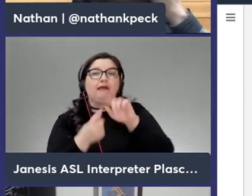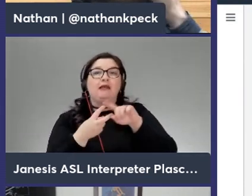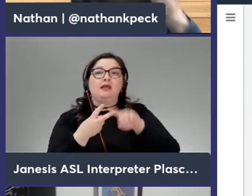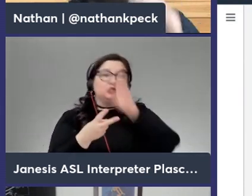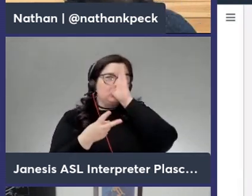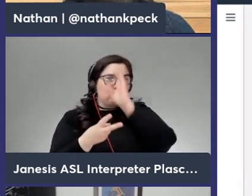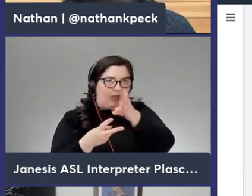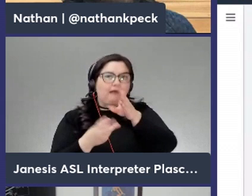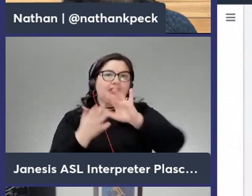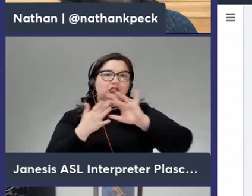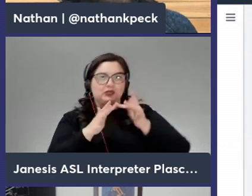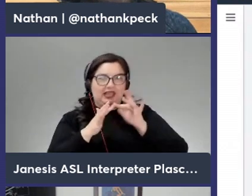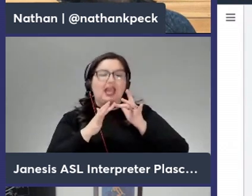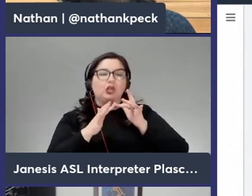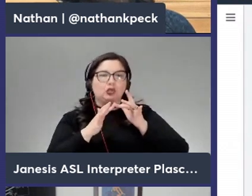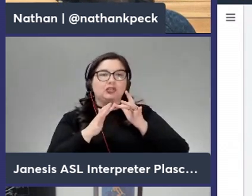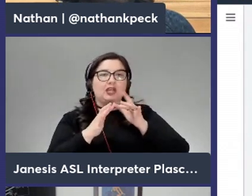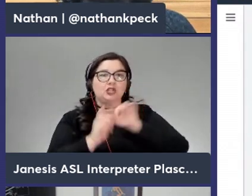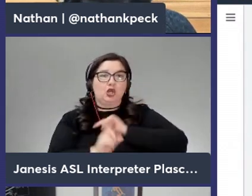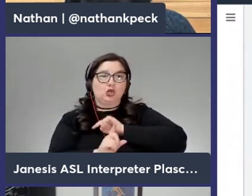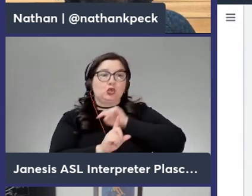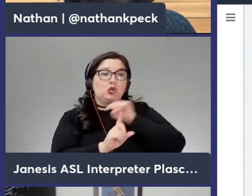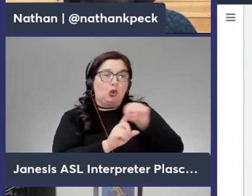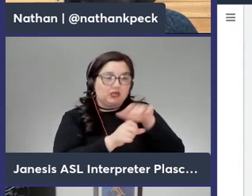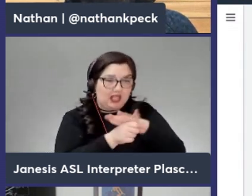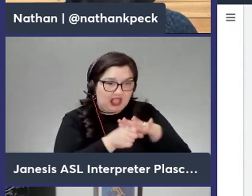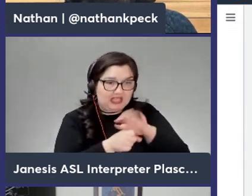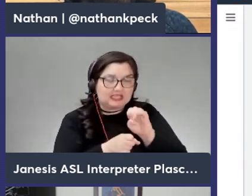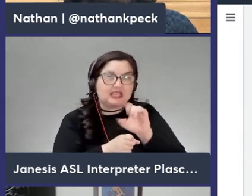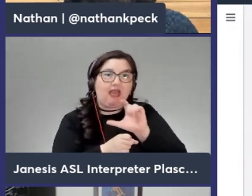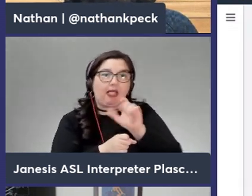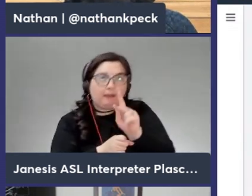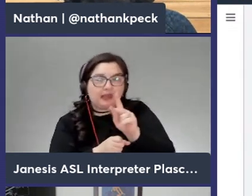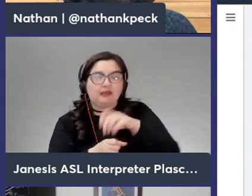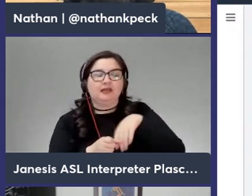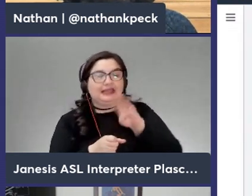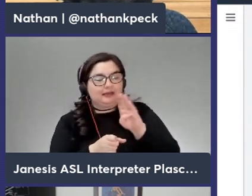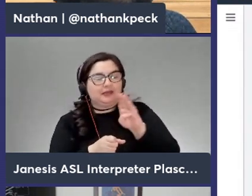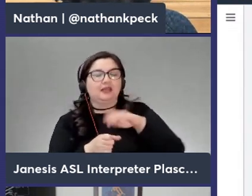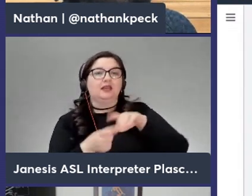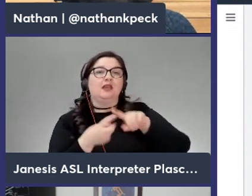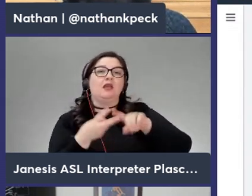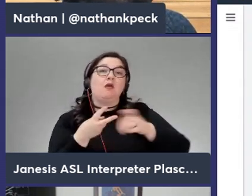you are going to the location of that ELB or EC2 Instance every single time you make a connection.